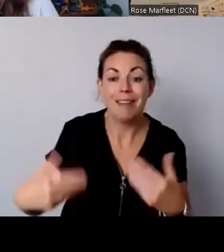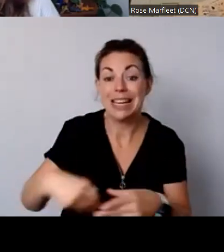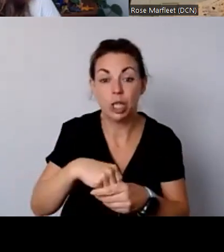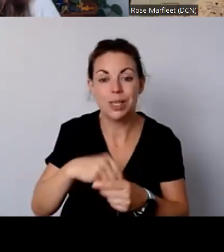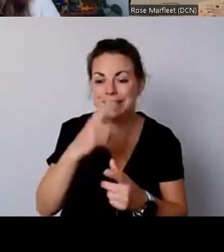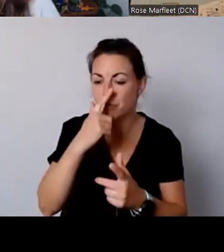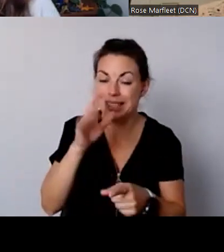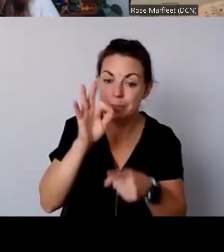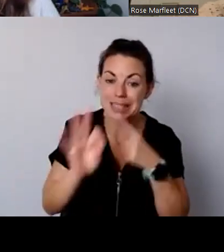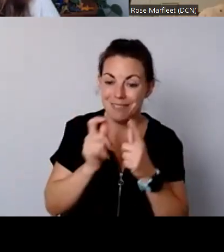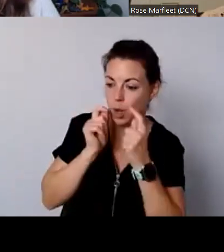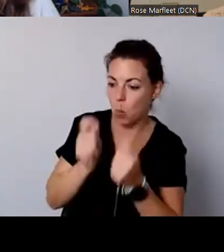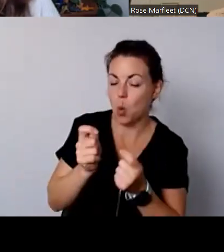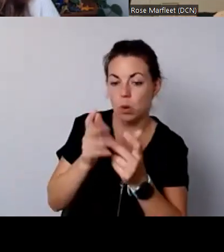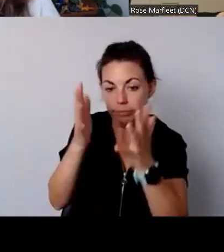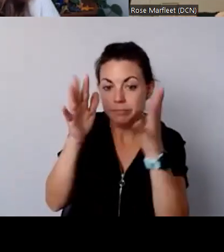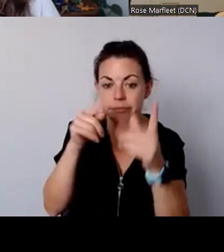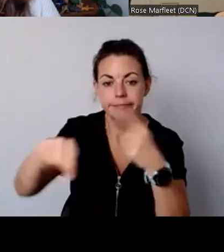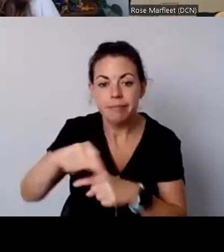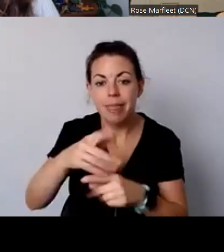Yes, absolutely. That's the answer to that question.